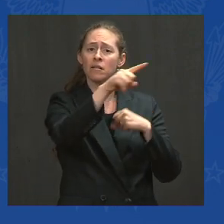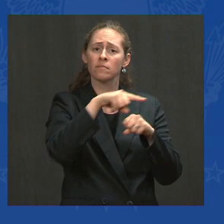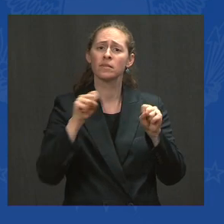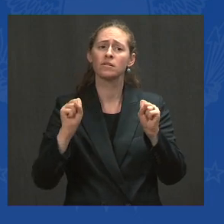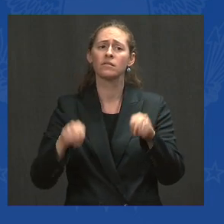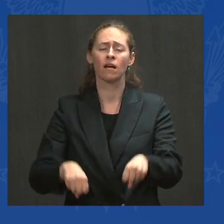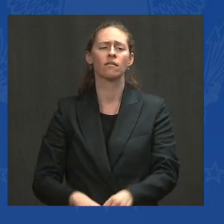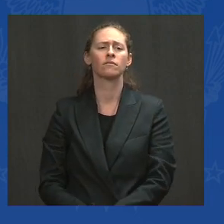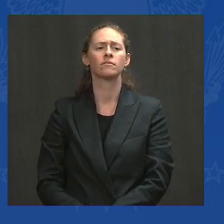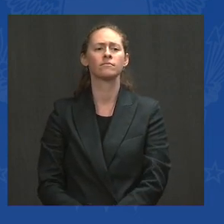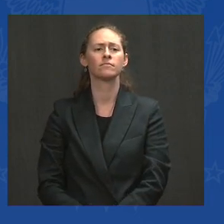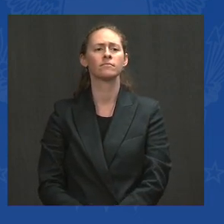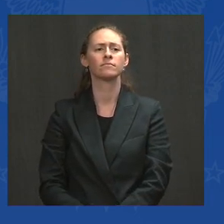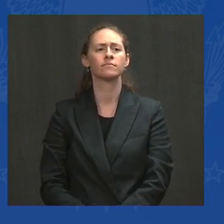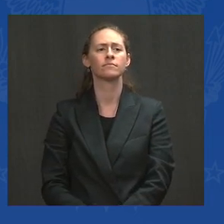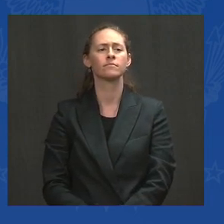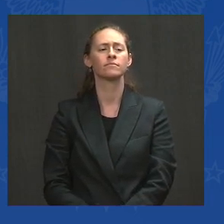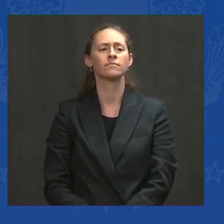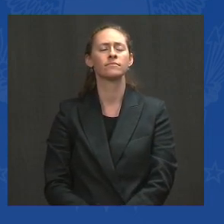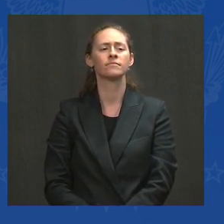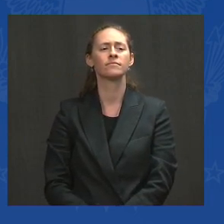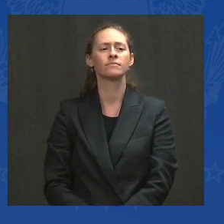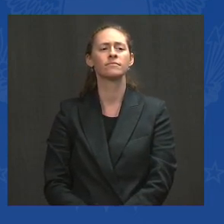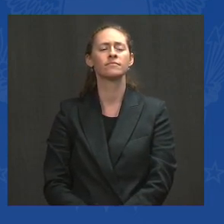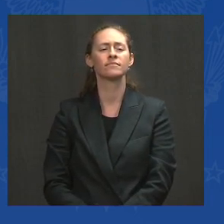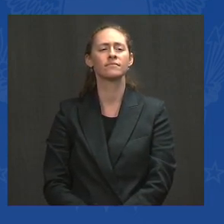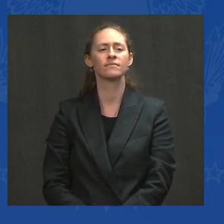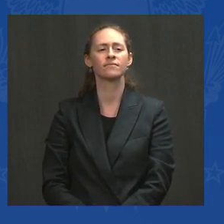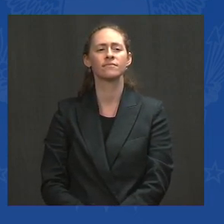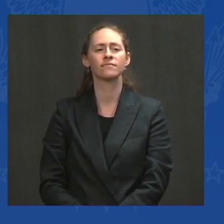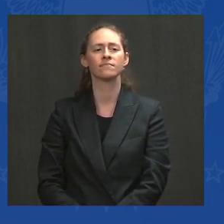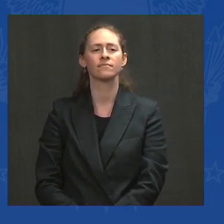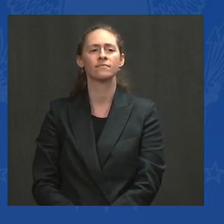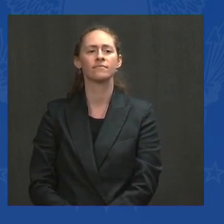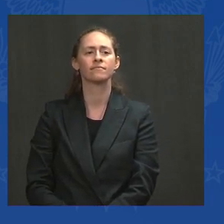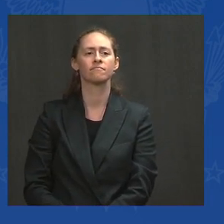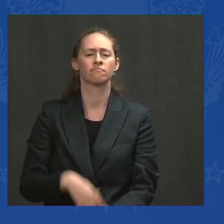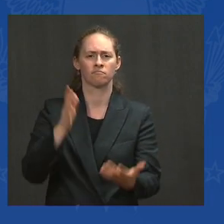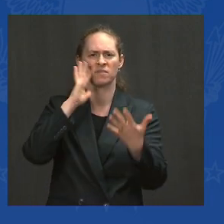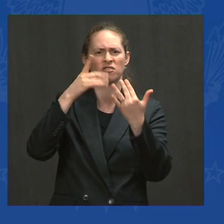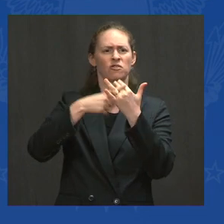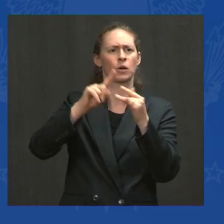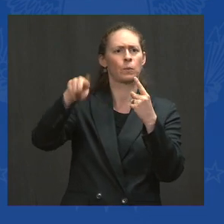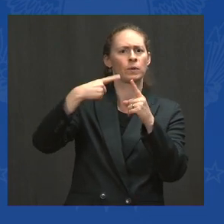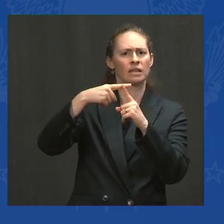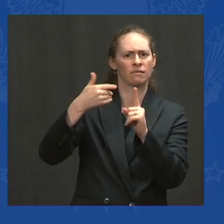relocation flights for Afghanistan SIV applicants and their families who choose to leave.